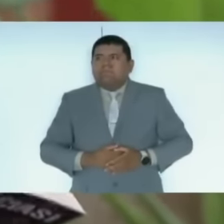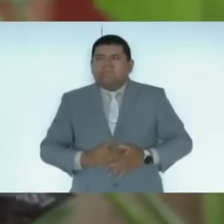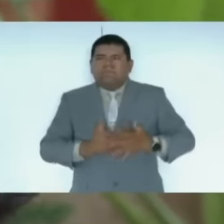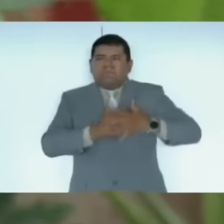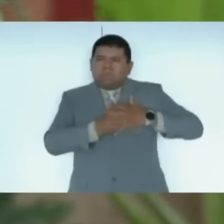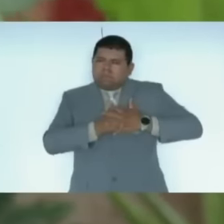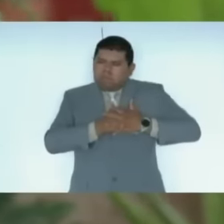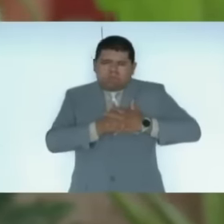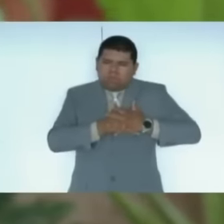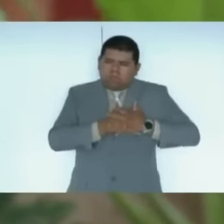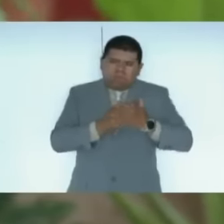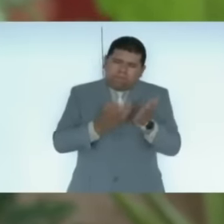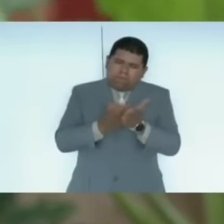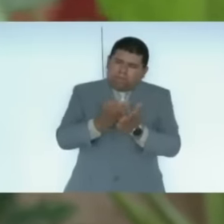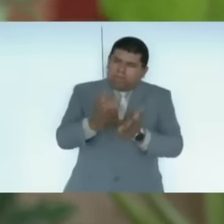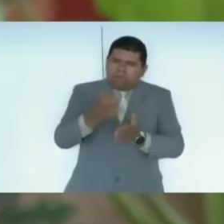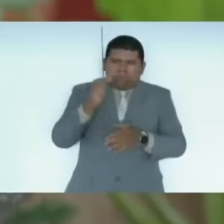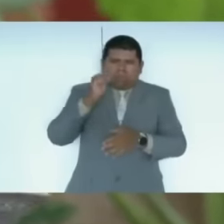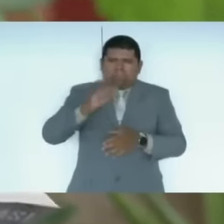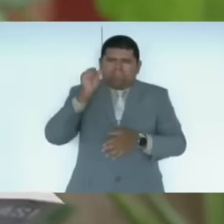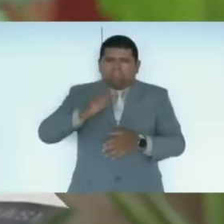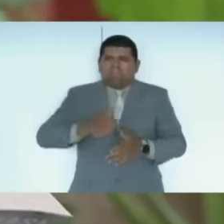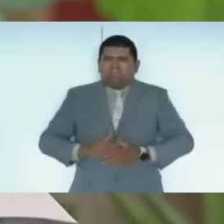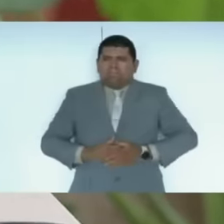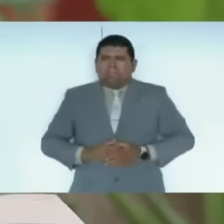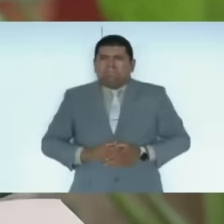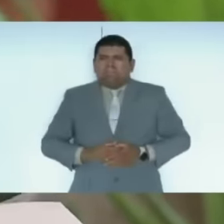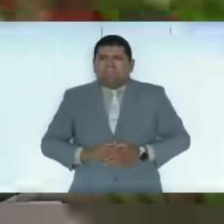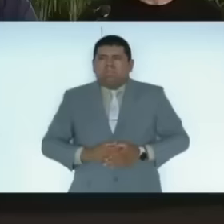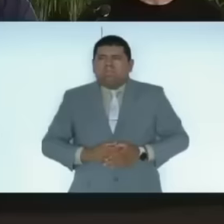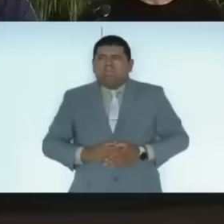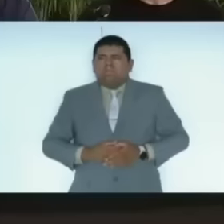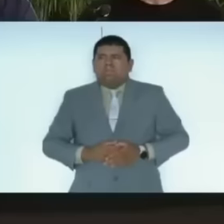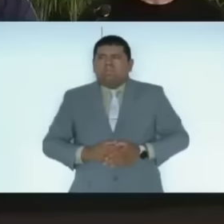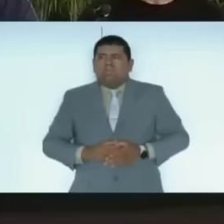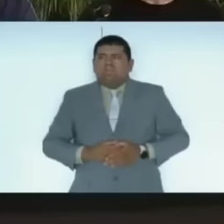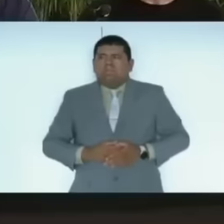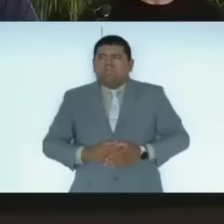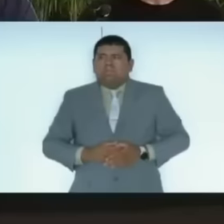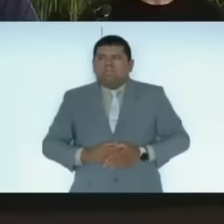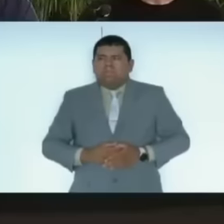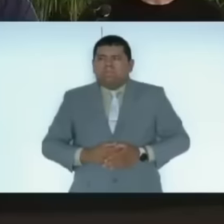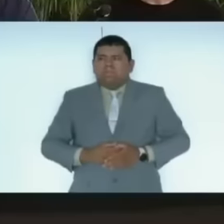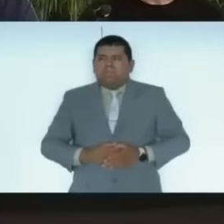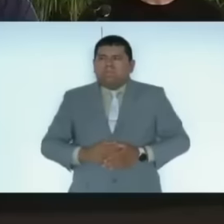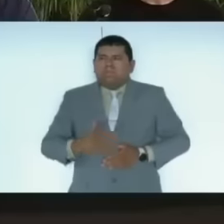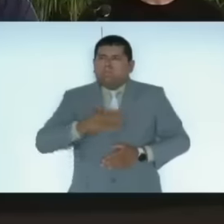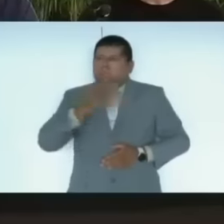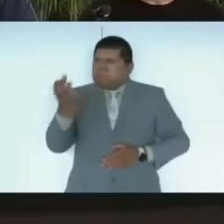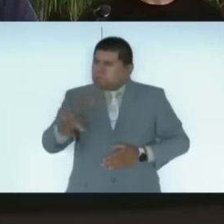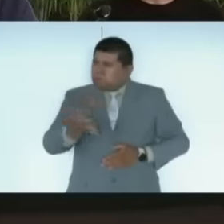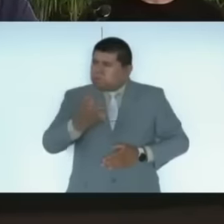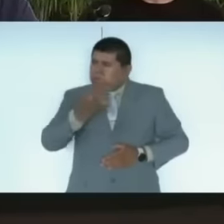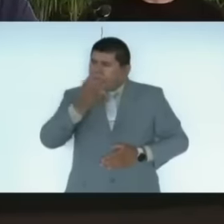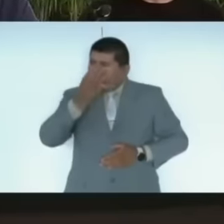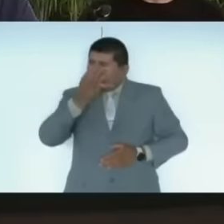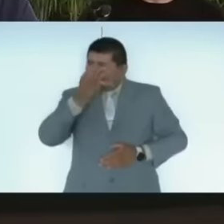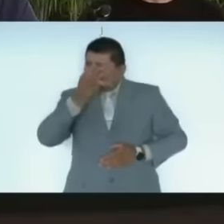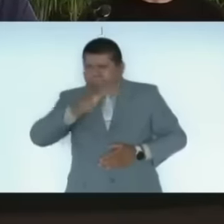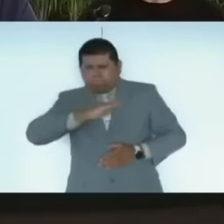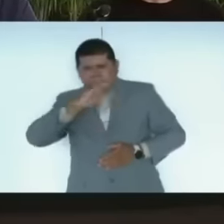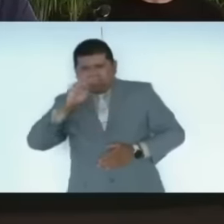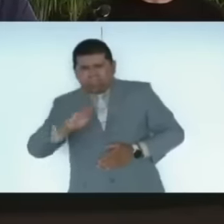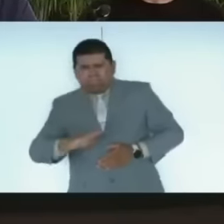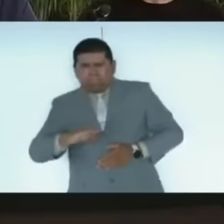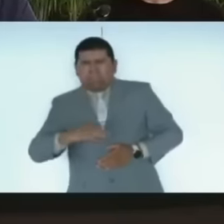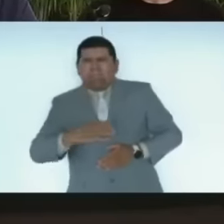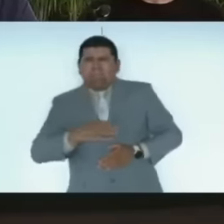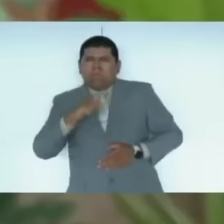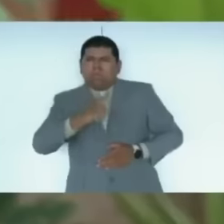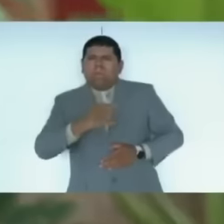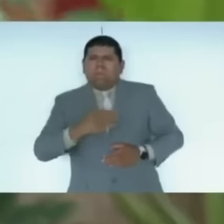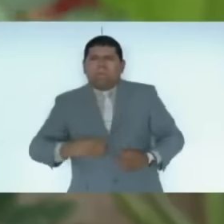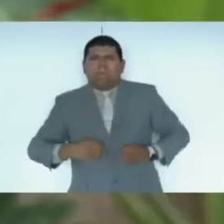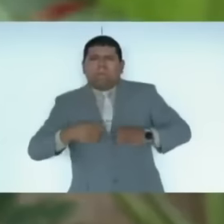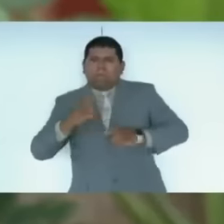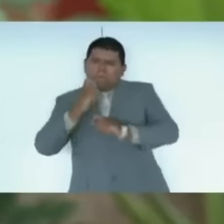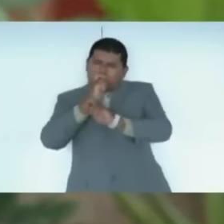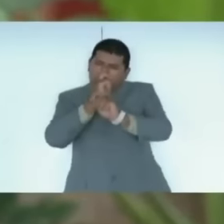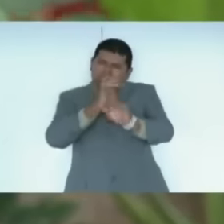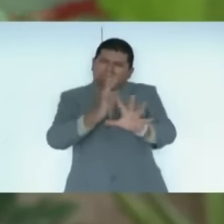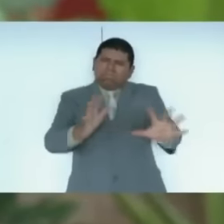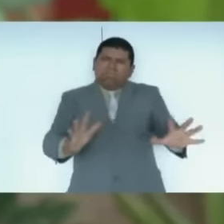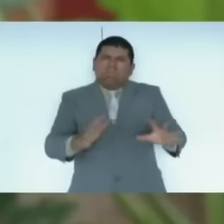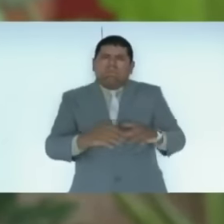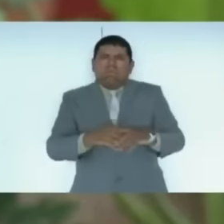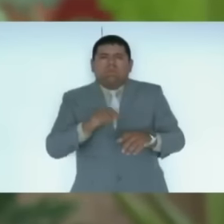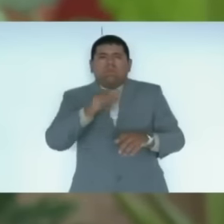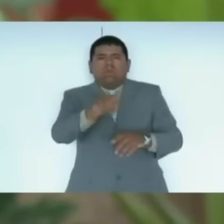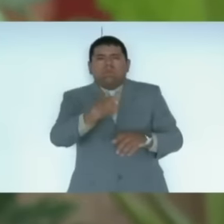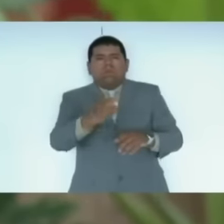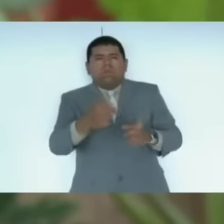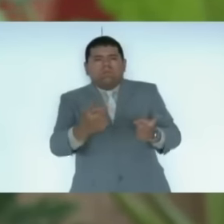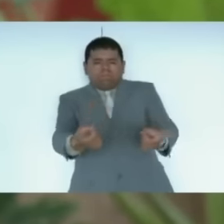paid very close to my twilight I bless you life because you never gave me